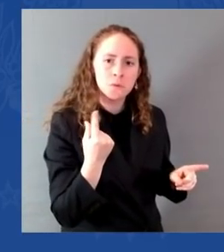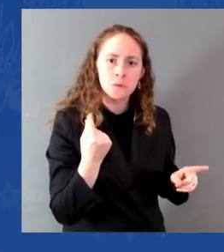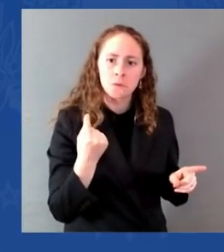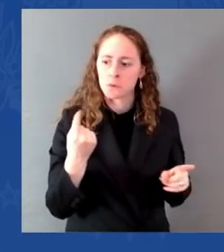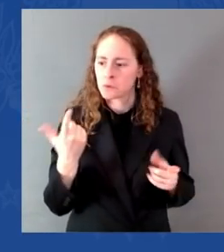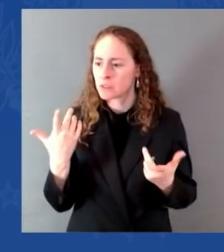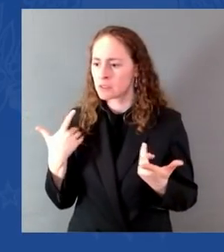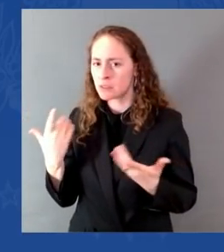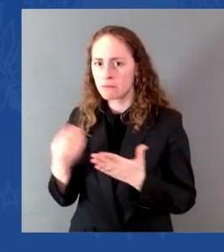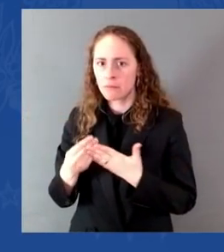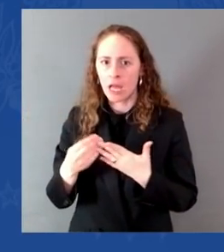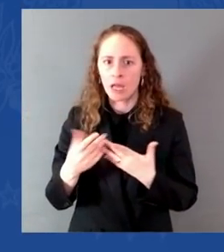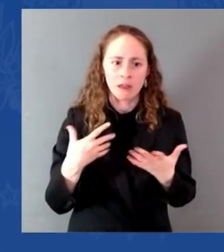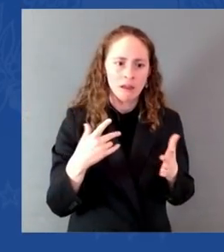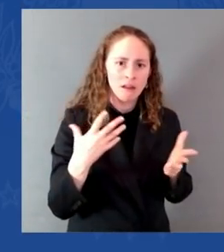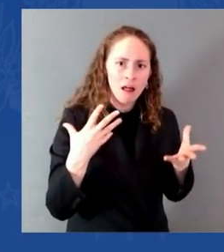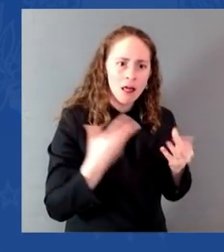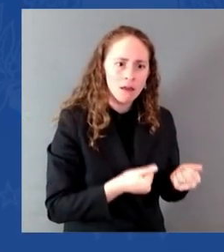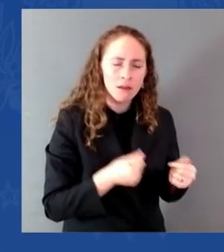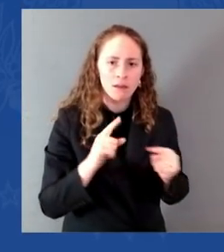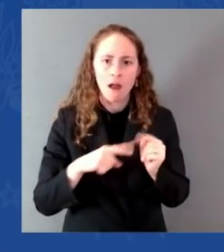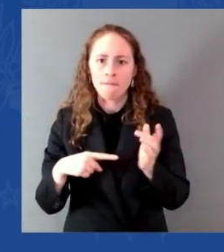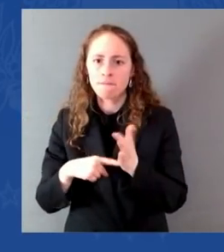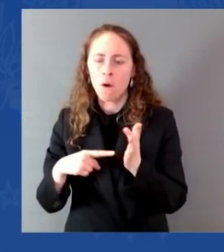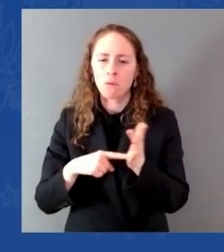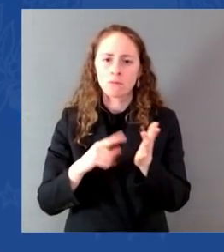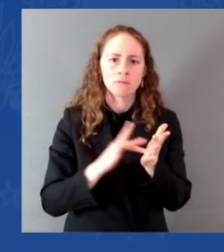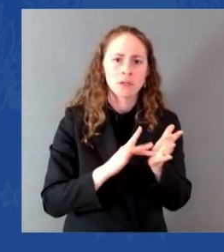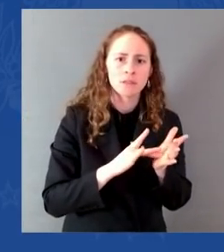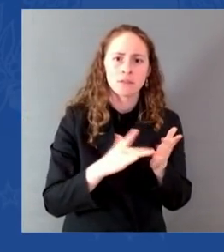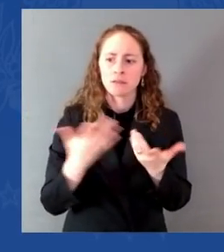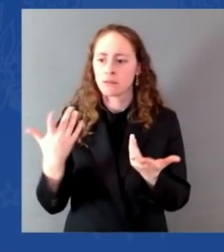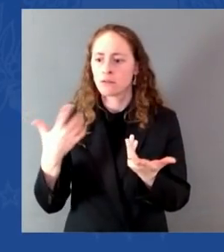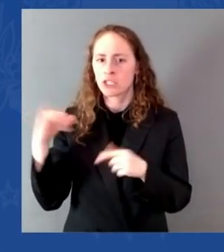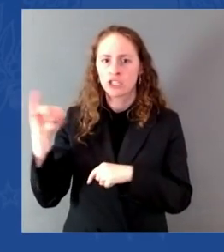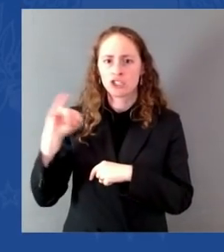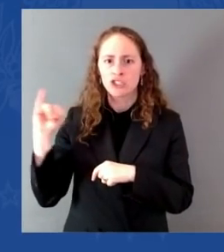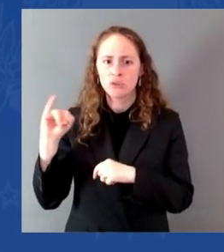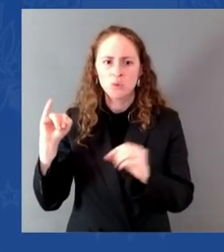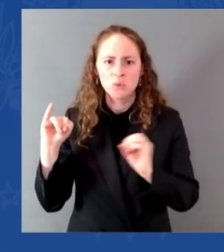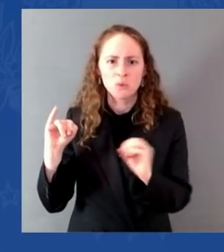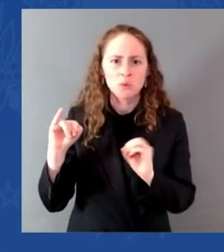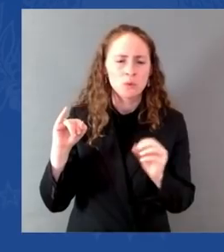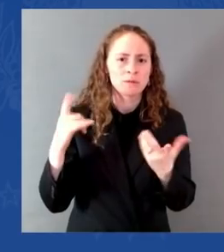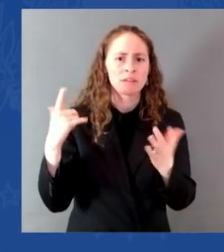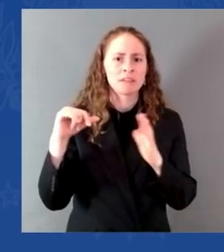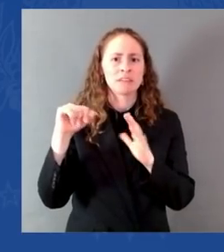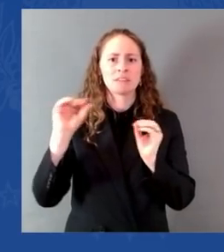and your state doesn't have Medicare [Medicaid]. Look, it's all about what working-